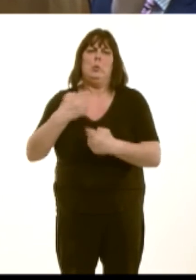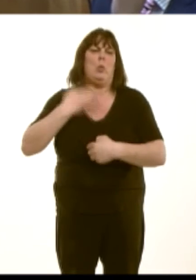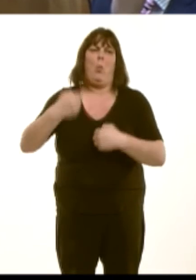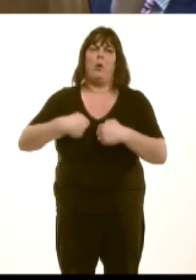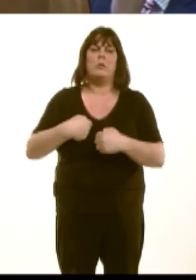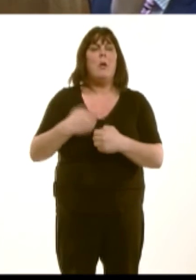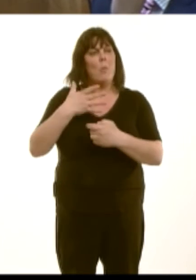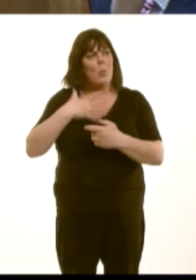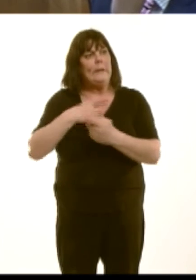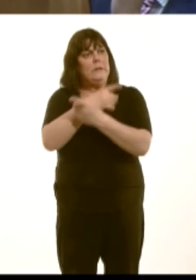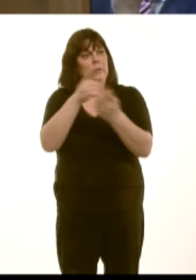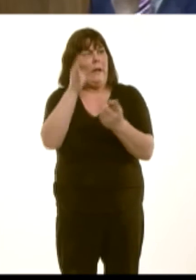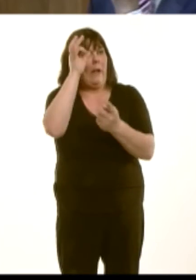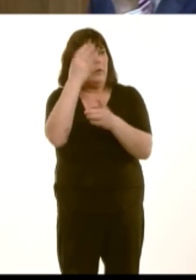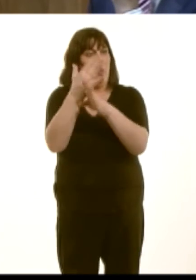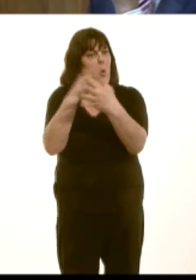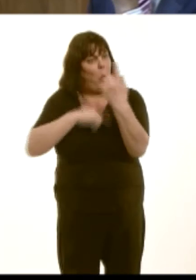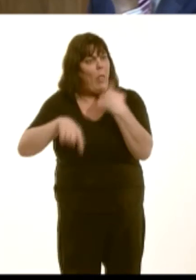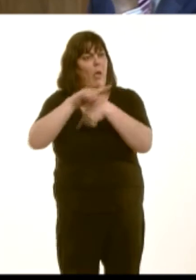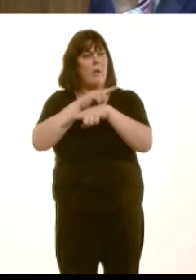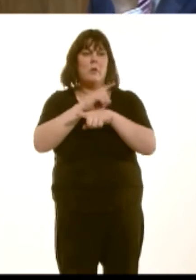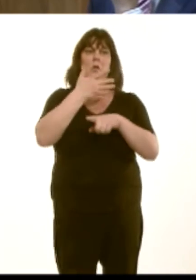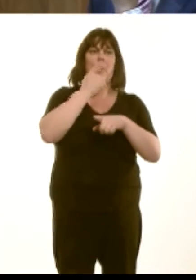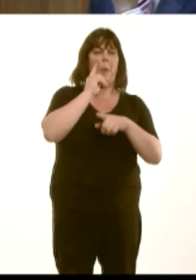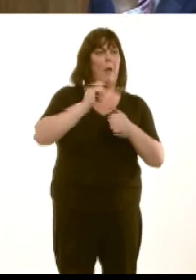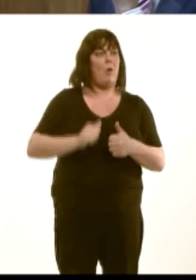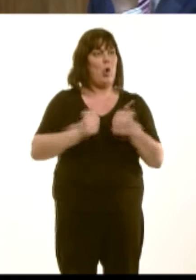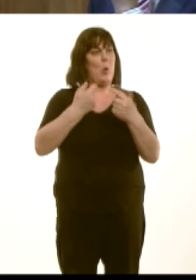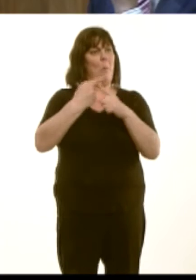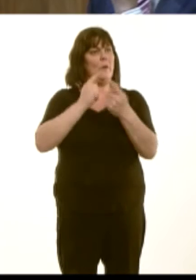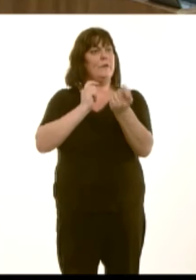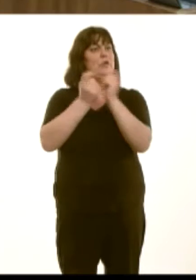with us, to get the positive change that people would expect in a city region. Suzy Davies: 4.